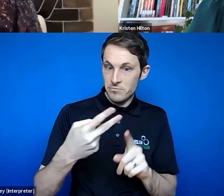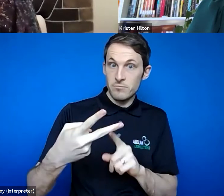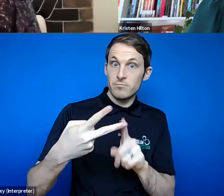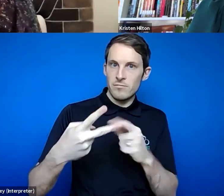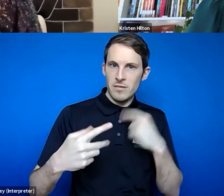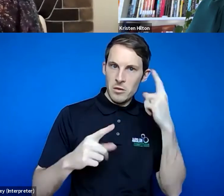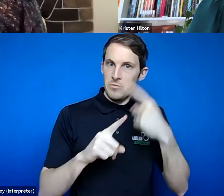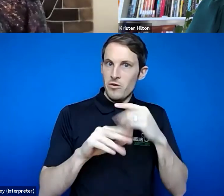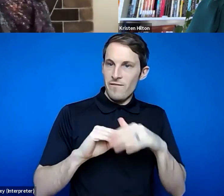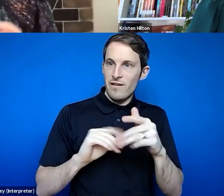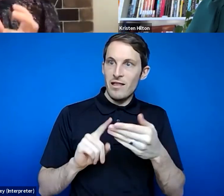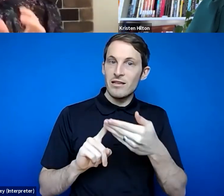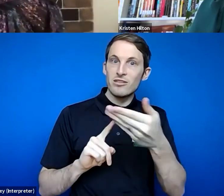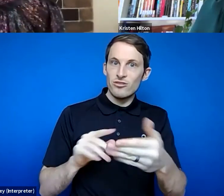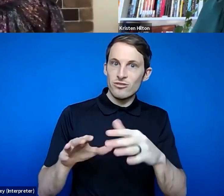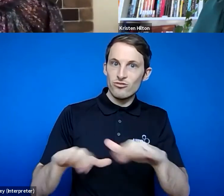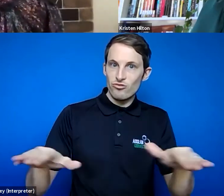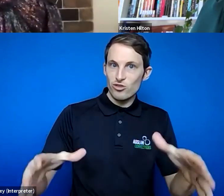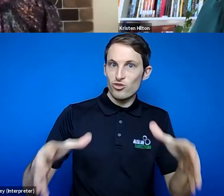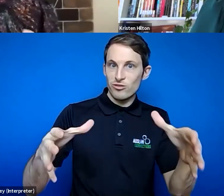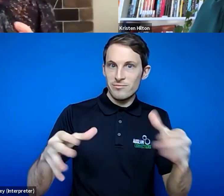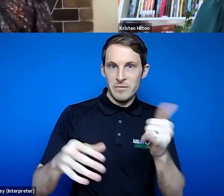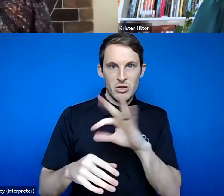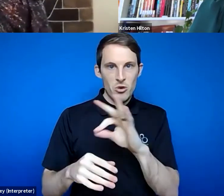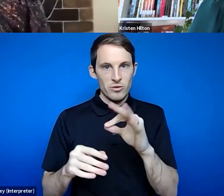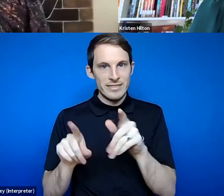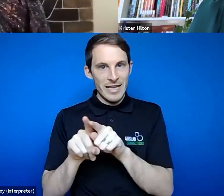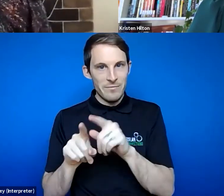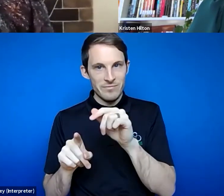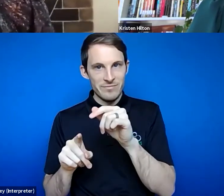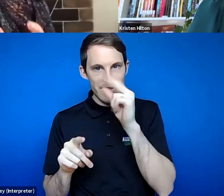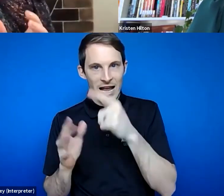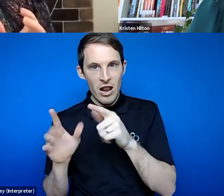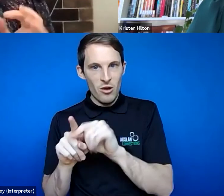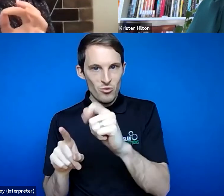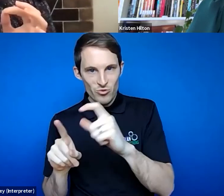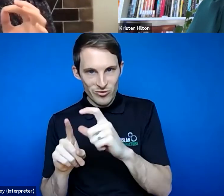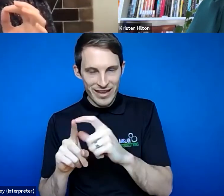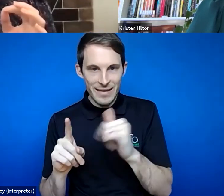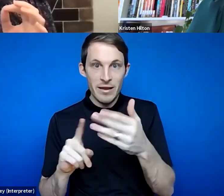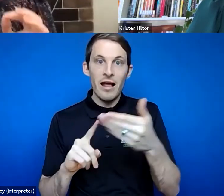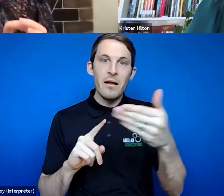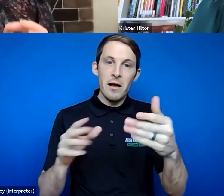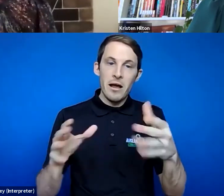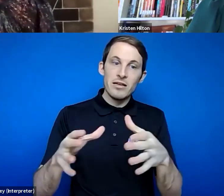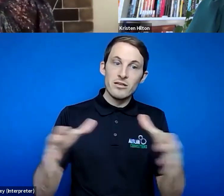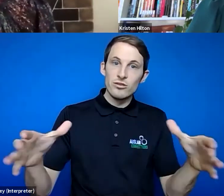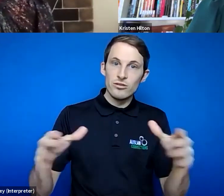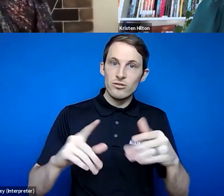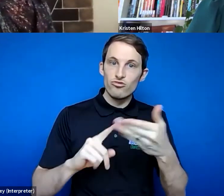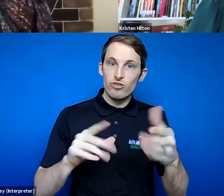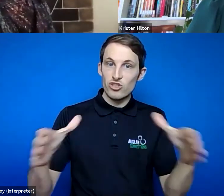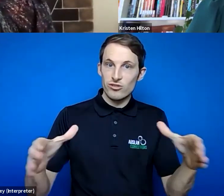young as your daughter - but the coming generation of young women who make my level of impatience